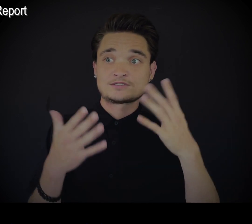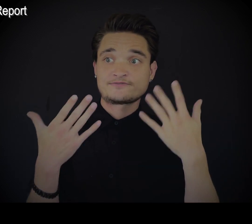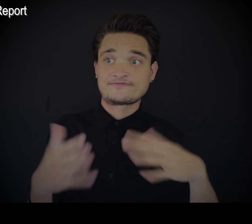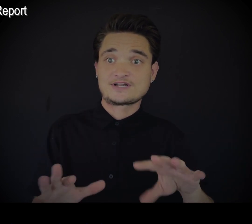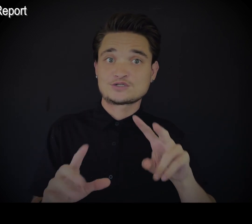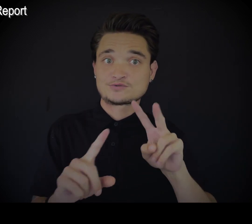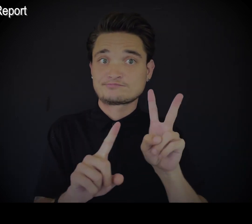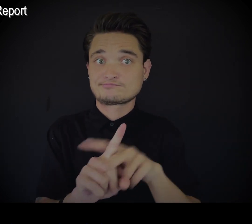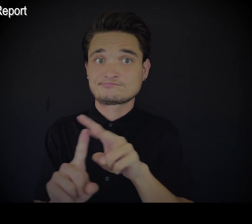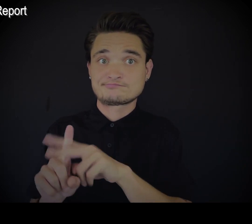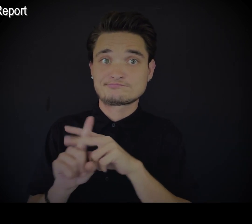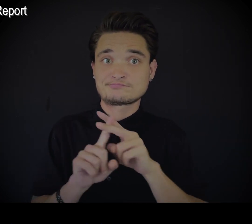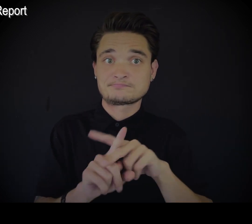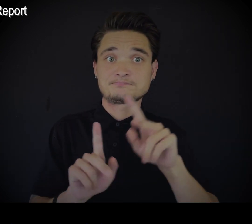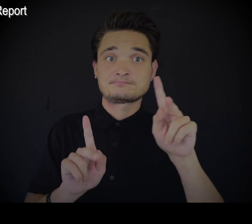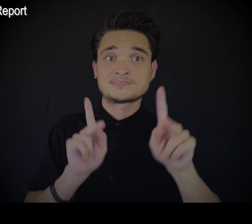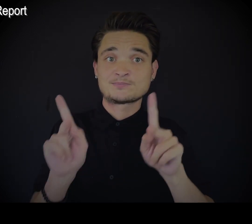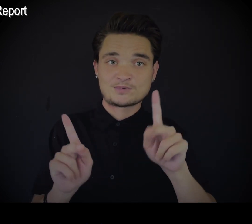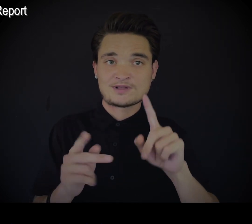Once assigned, the investigation begins.